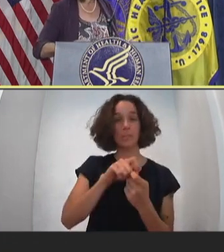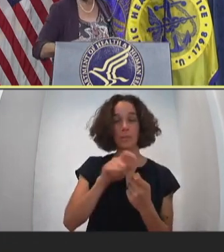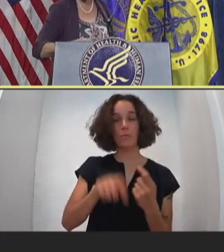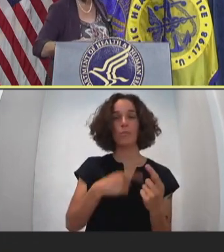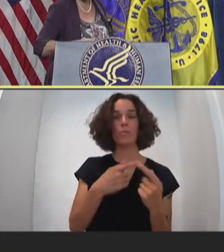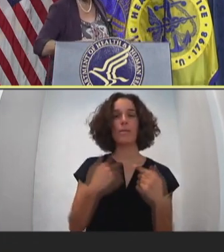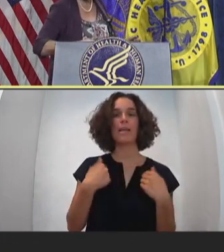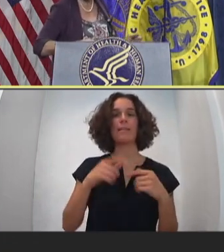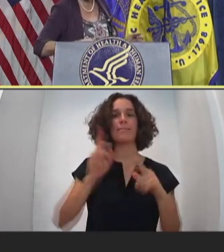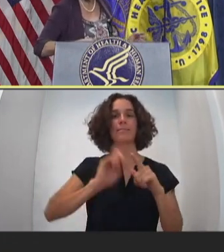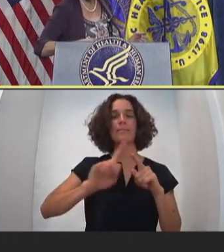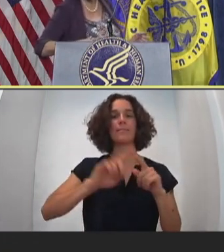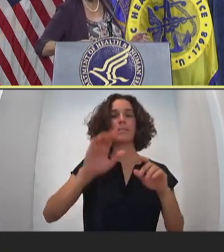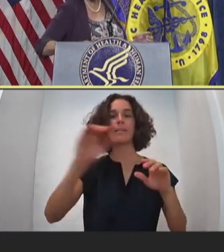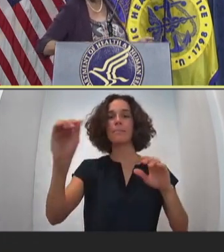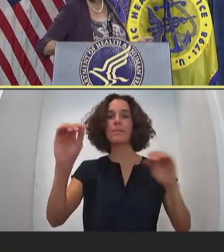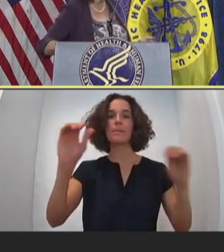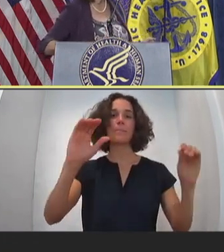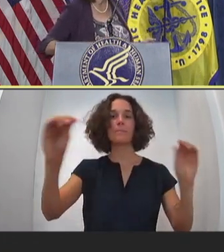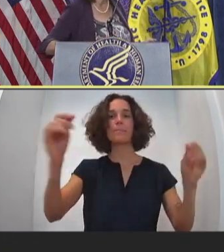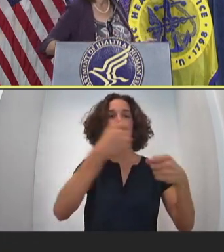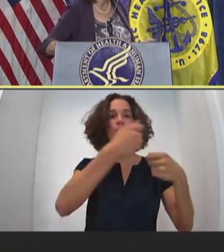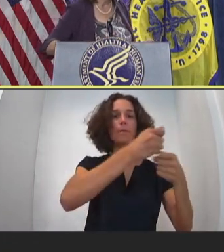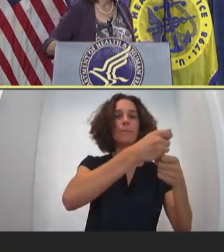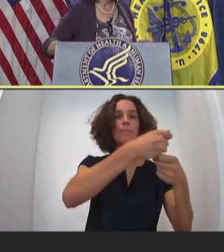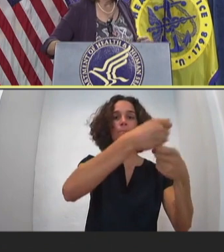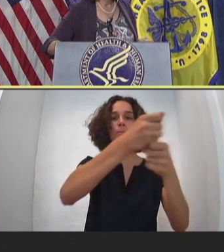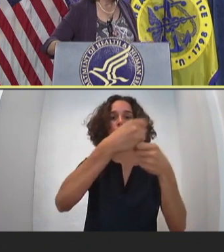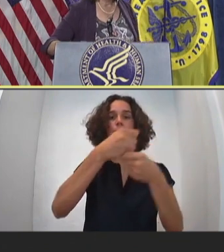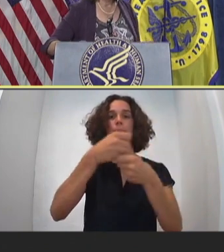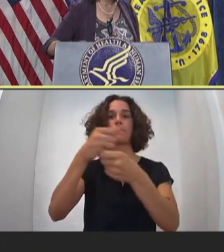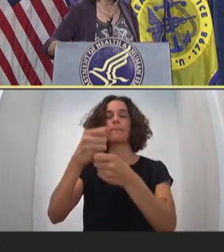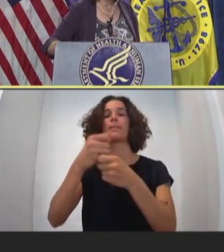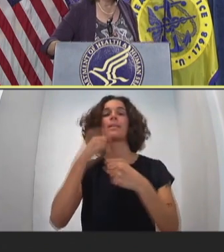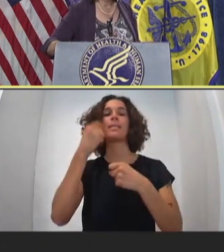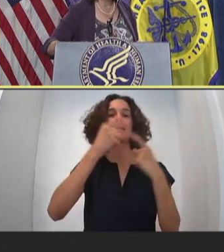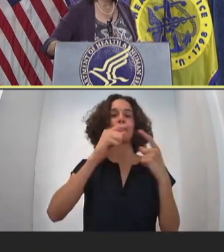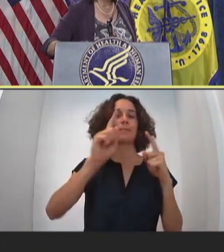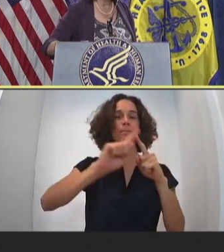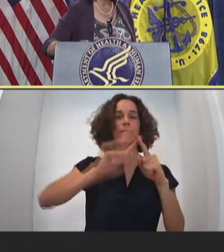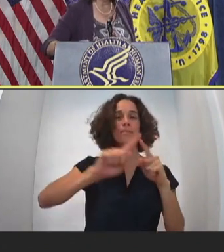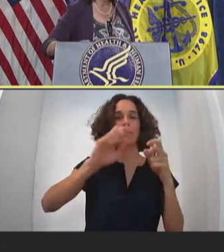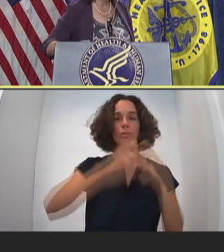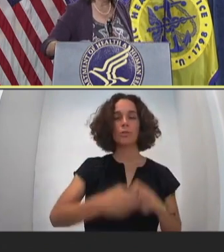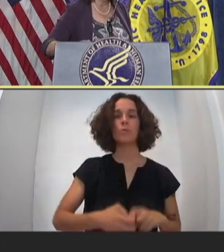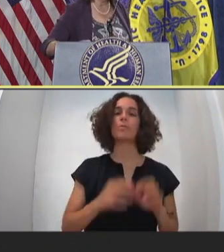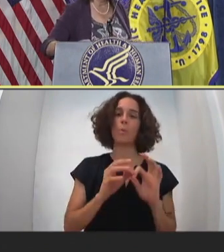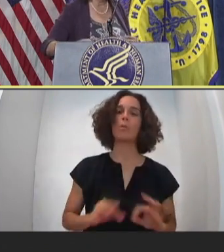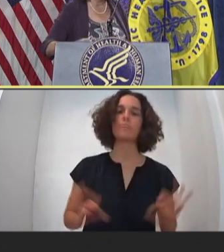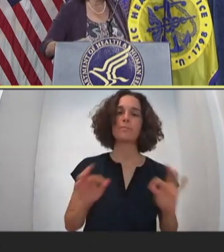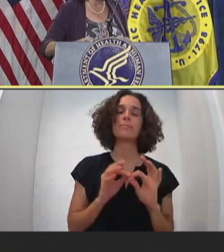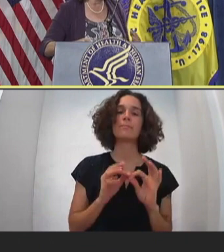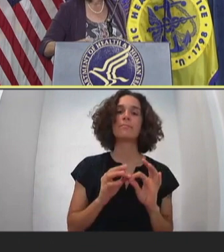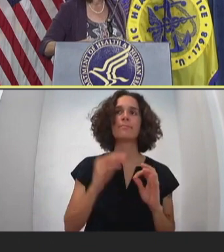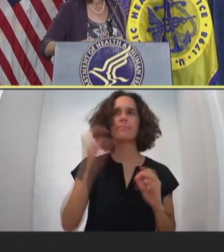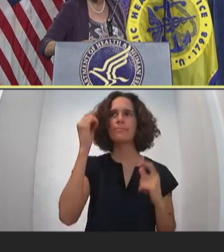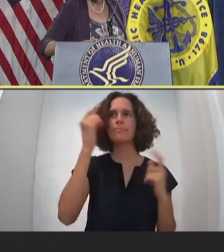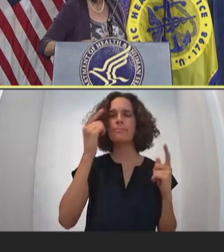issues becomes particularly important. Thinking through the investments for strategy is